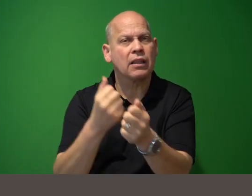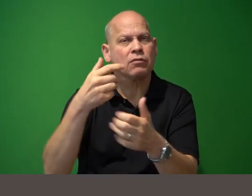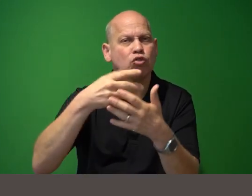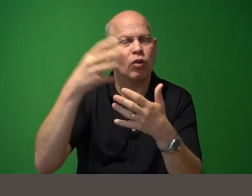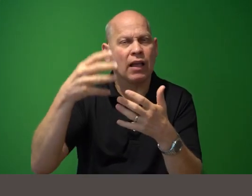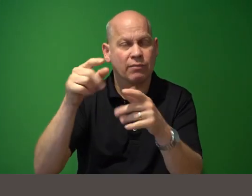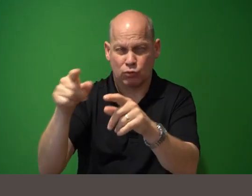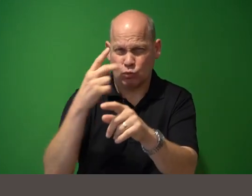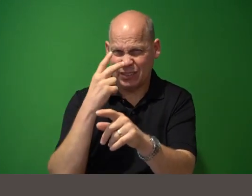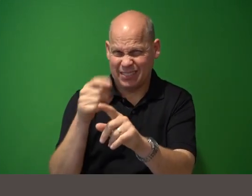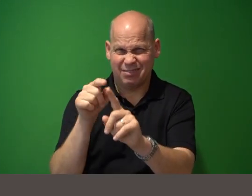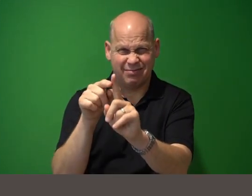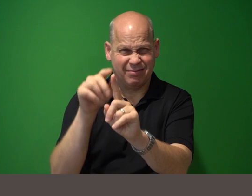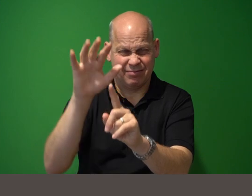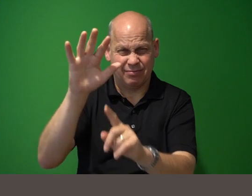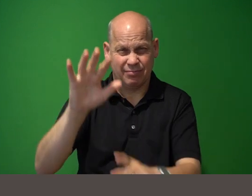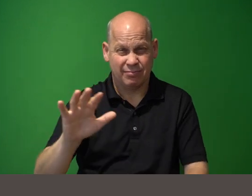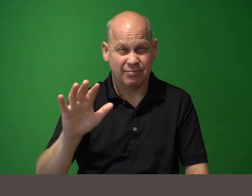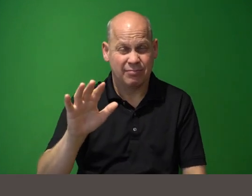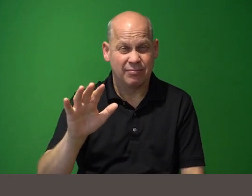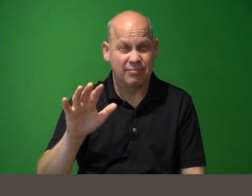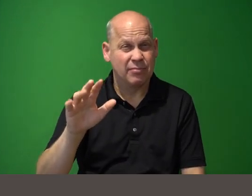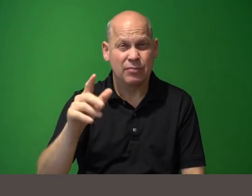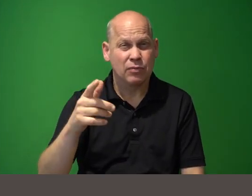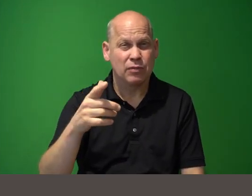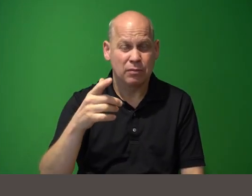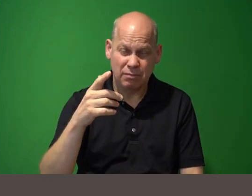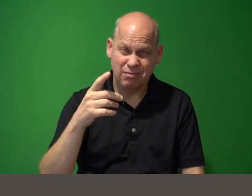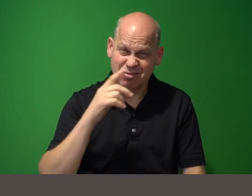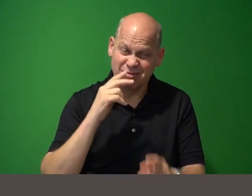And as you can see, there's quite some uncertainty.